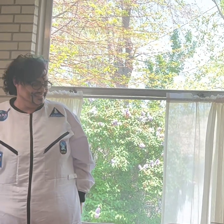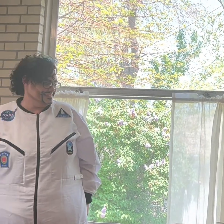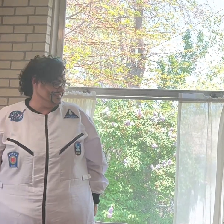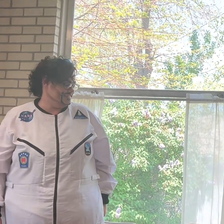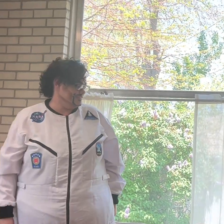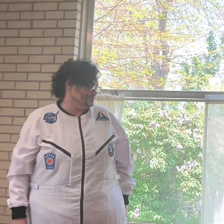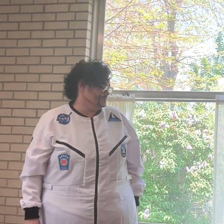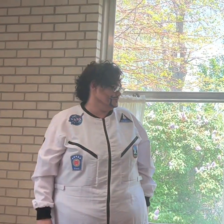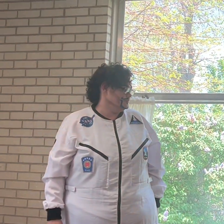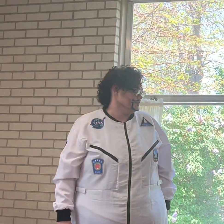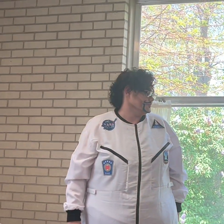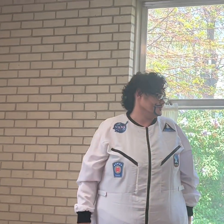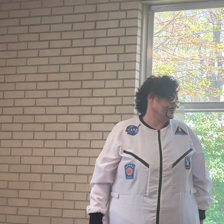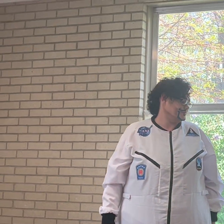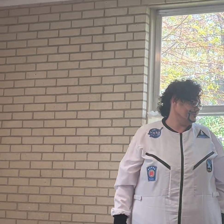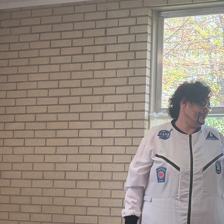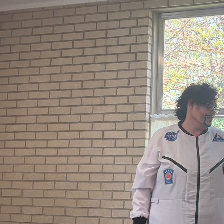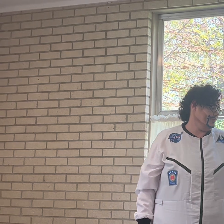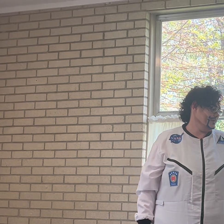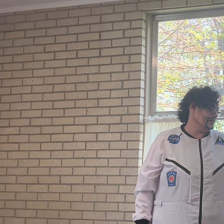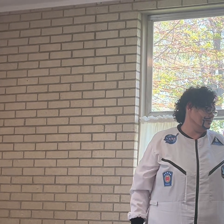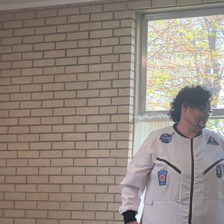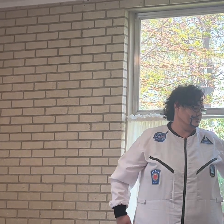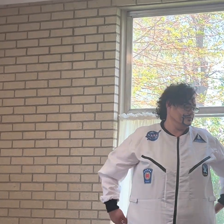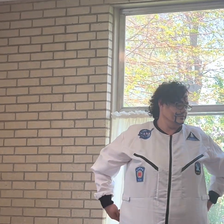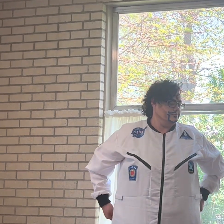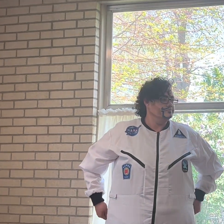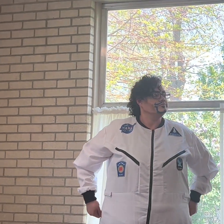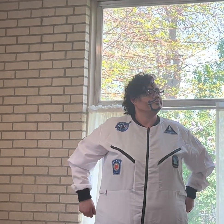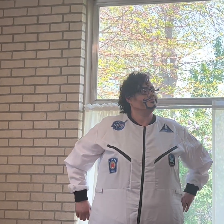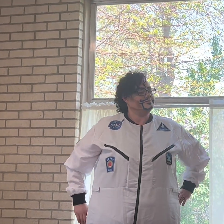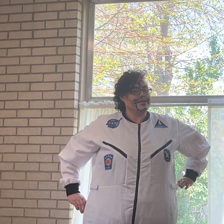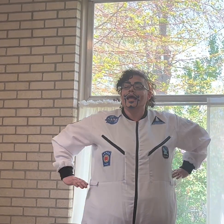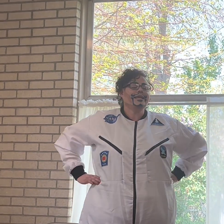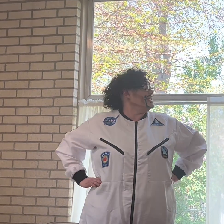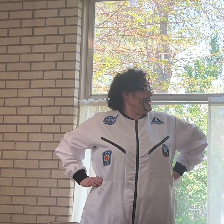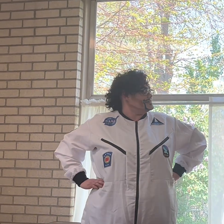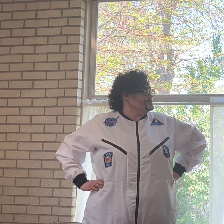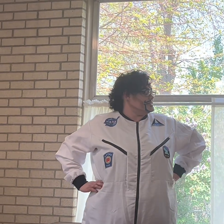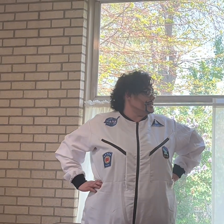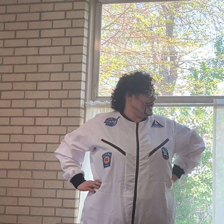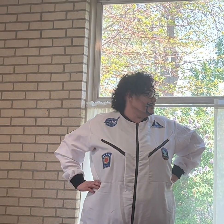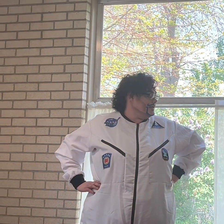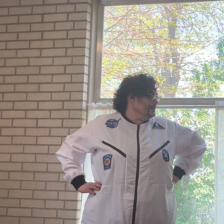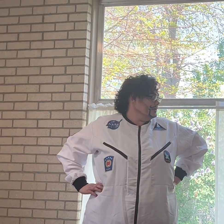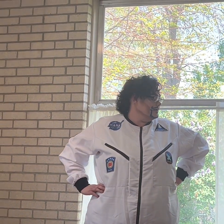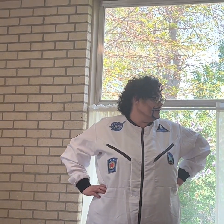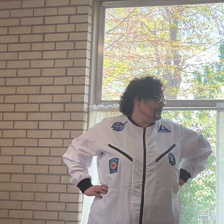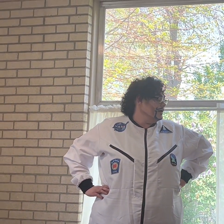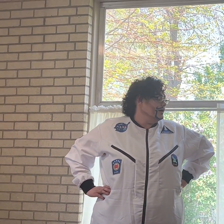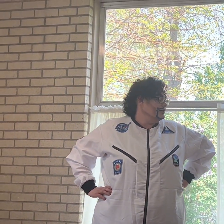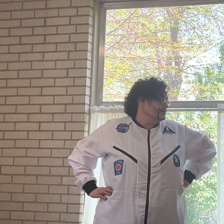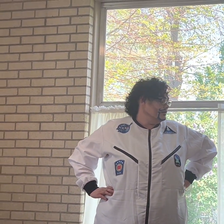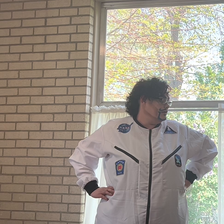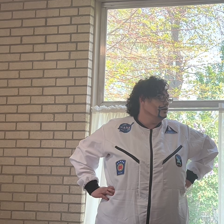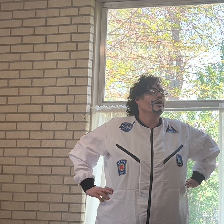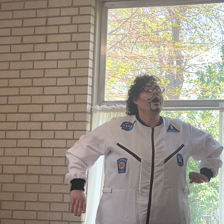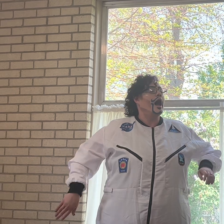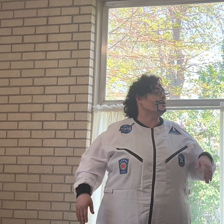Miss Cali: It's pretty fun. Mr. Dixon, would like to do a song? Mr. Dixon: Yes Miss Cali?!